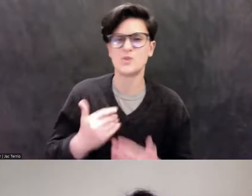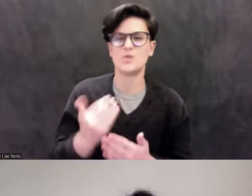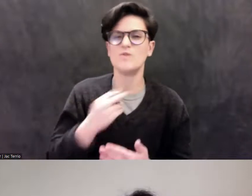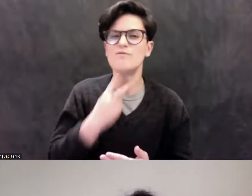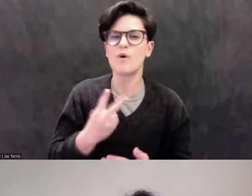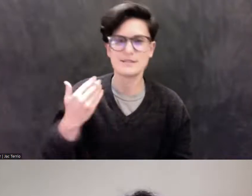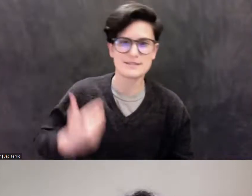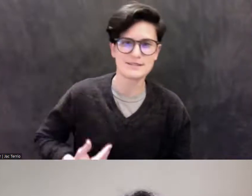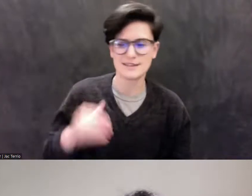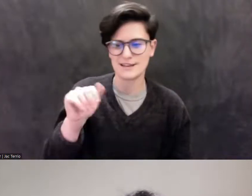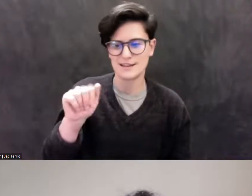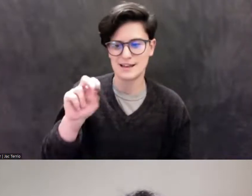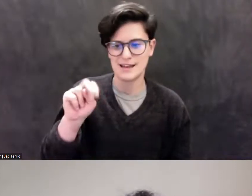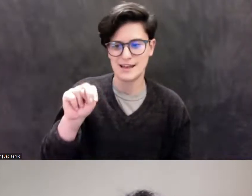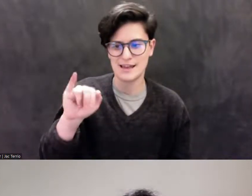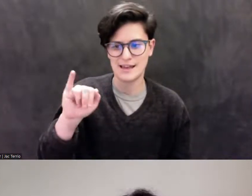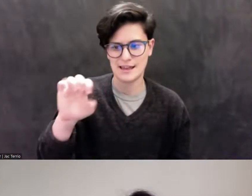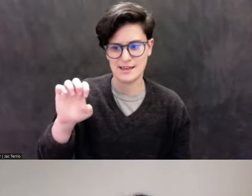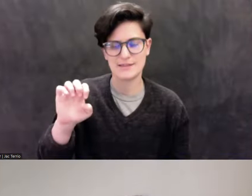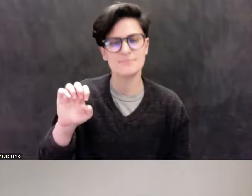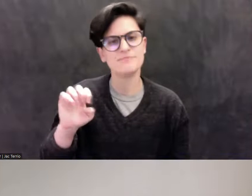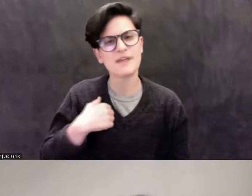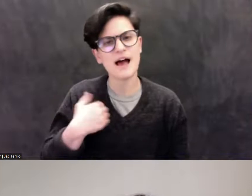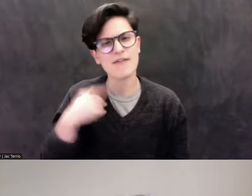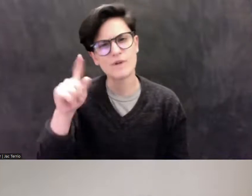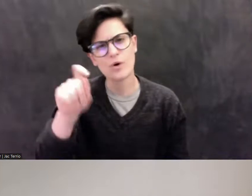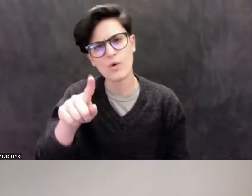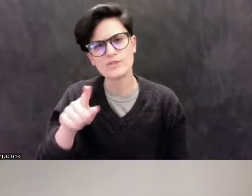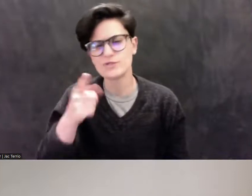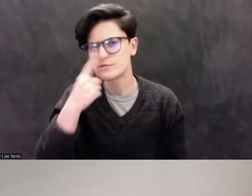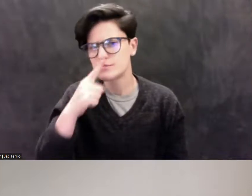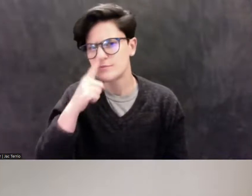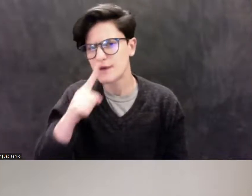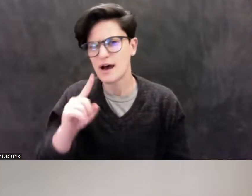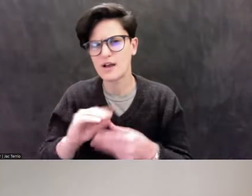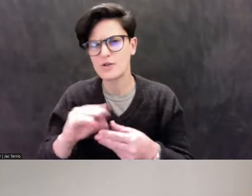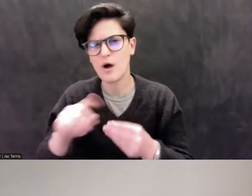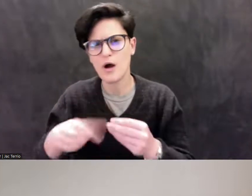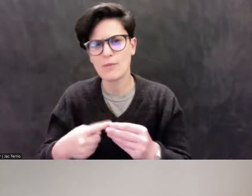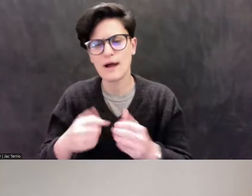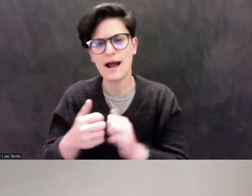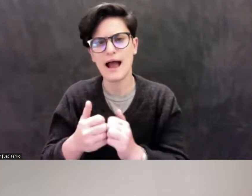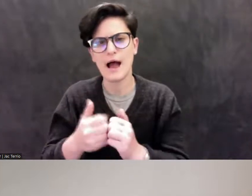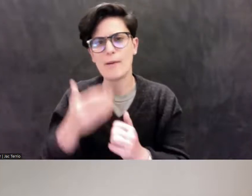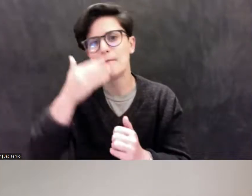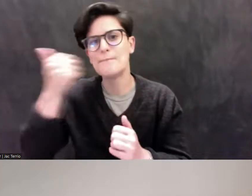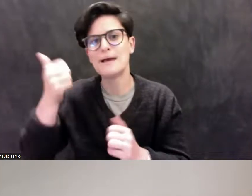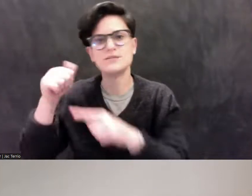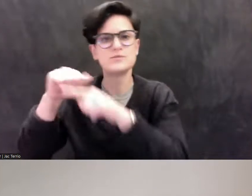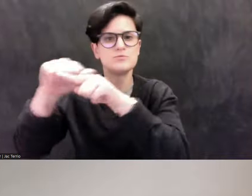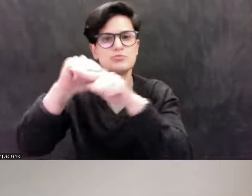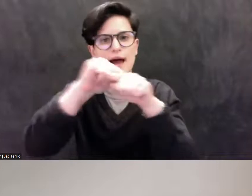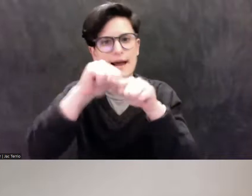can you talk a little bit about how best practices in requesting accommodations when you are